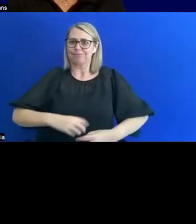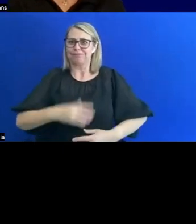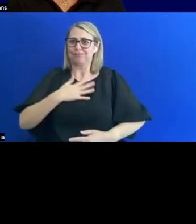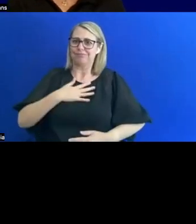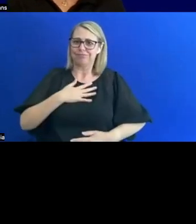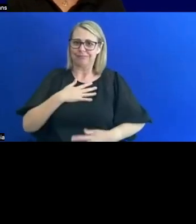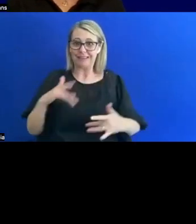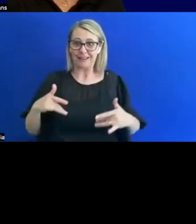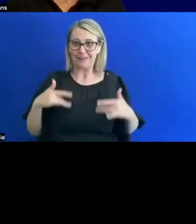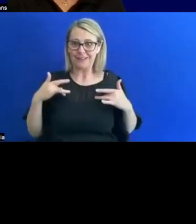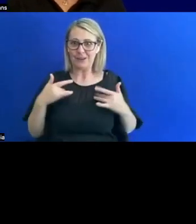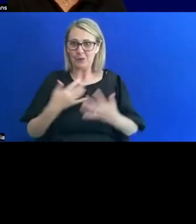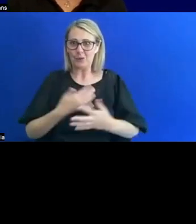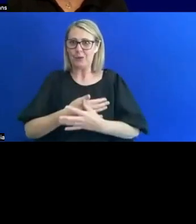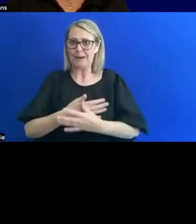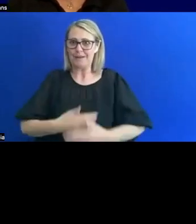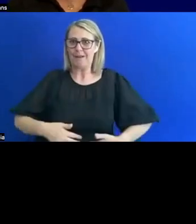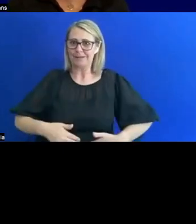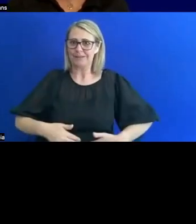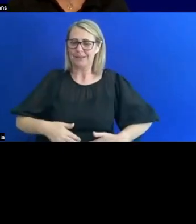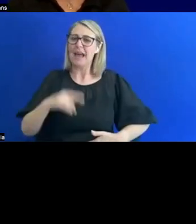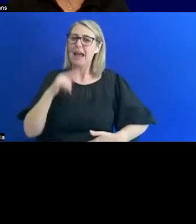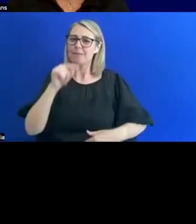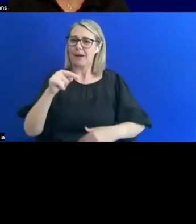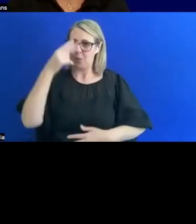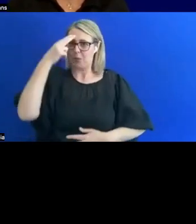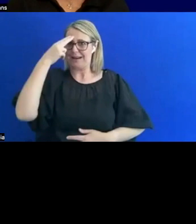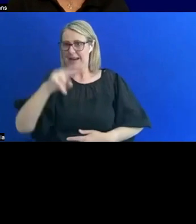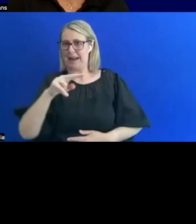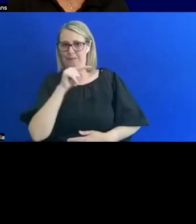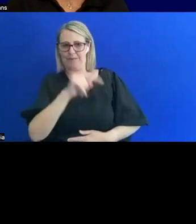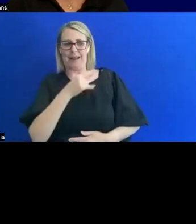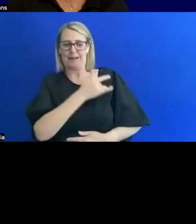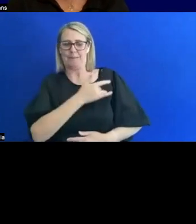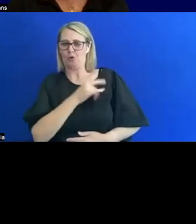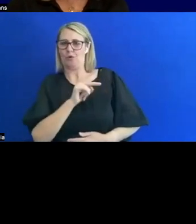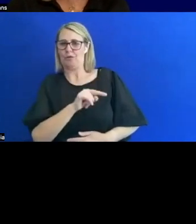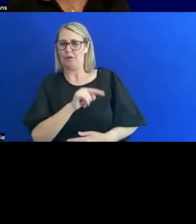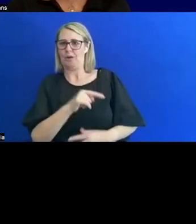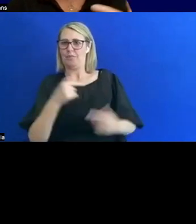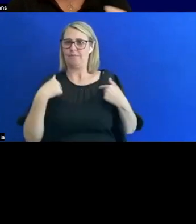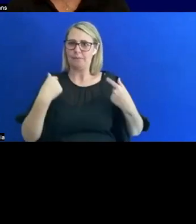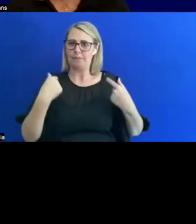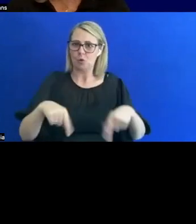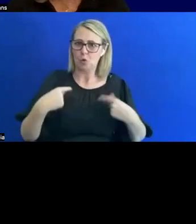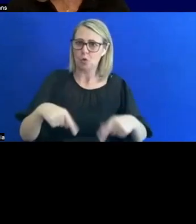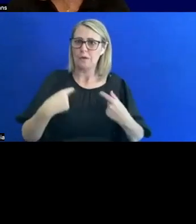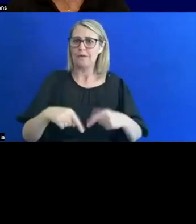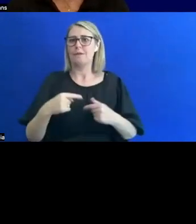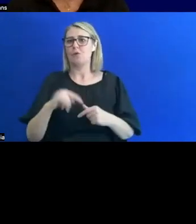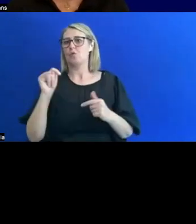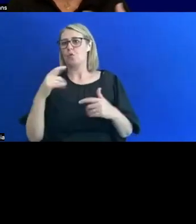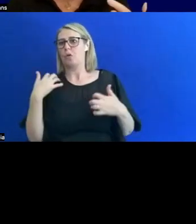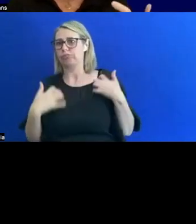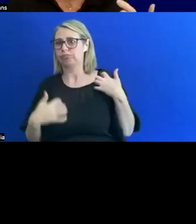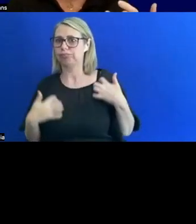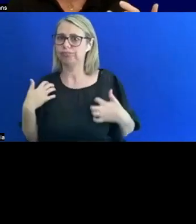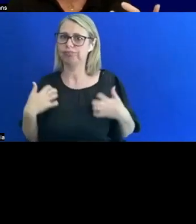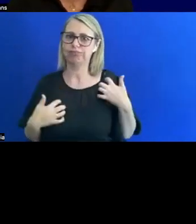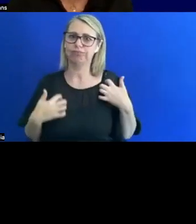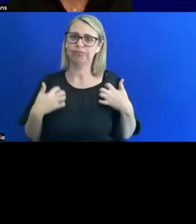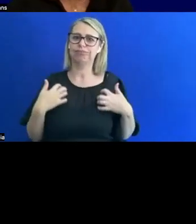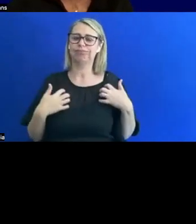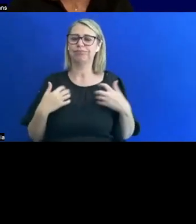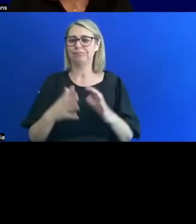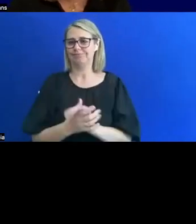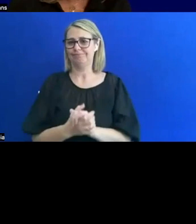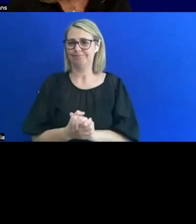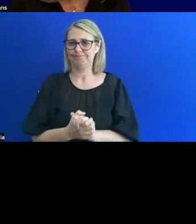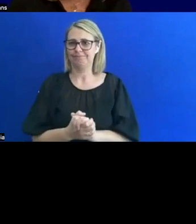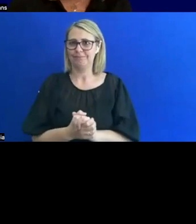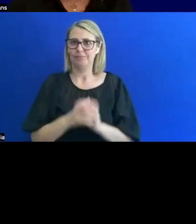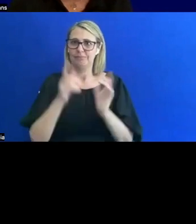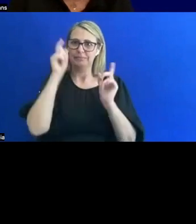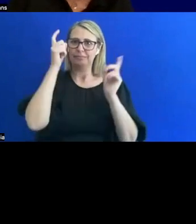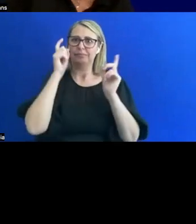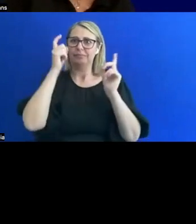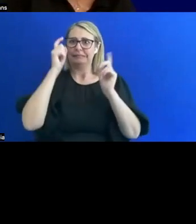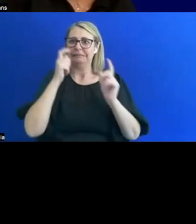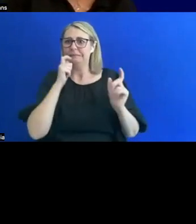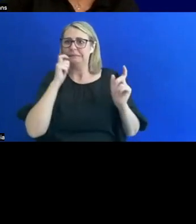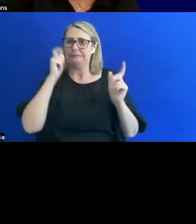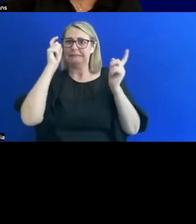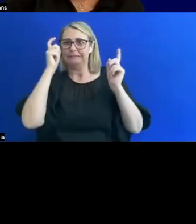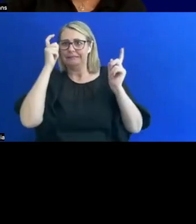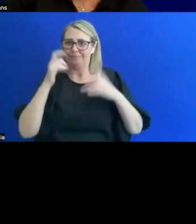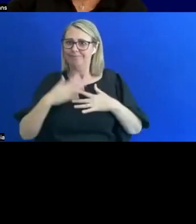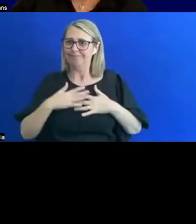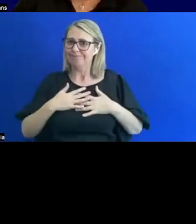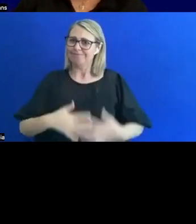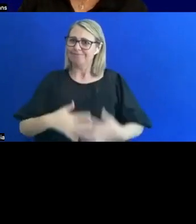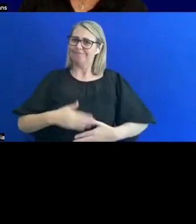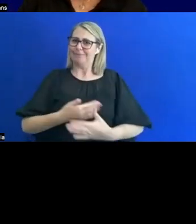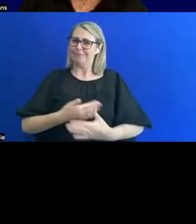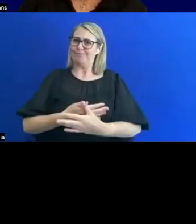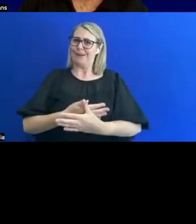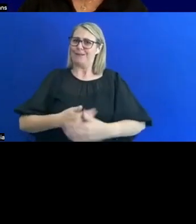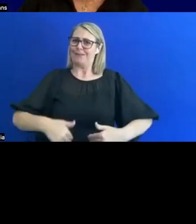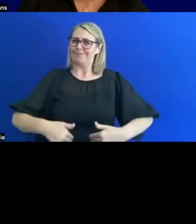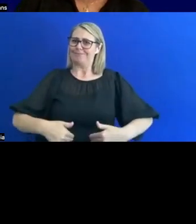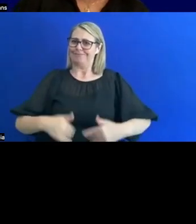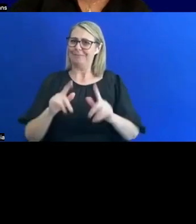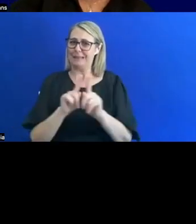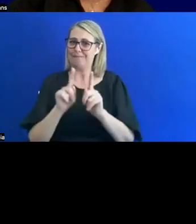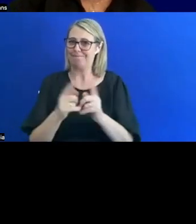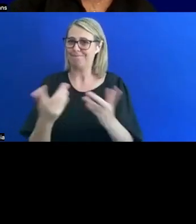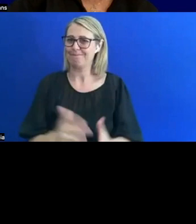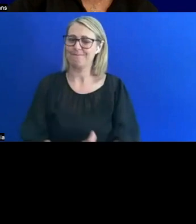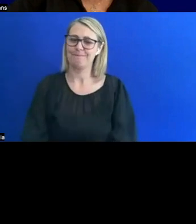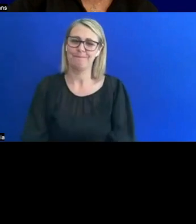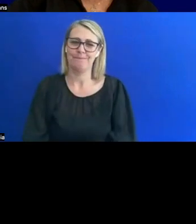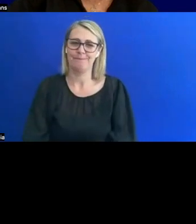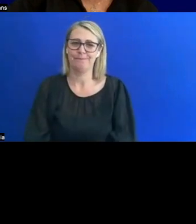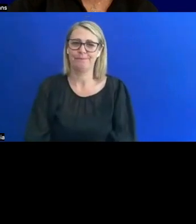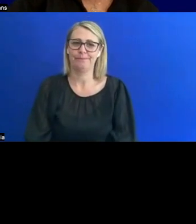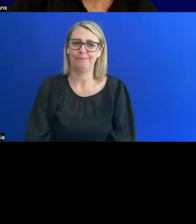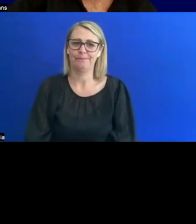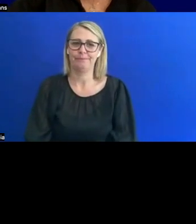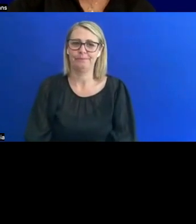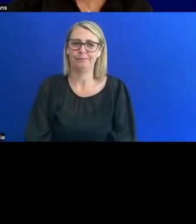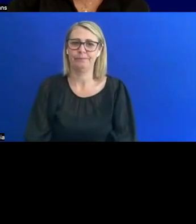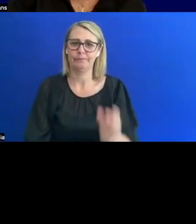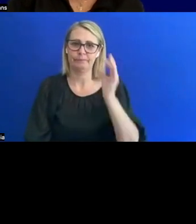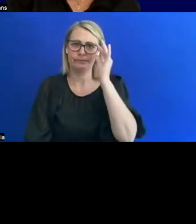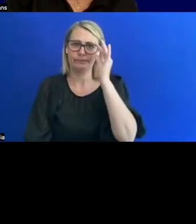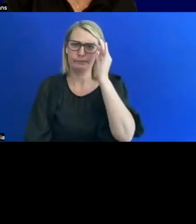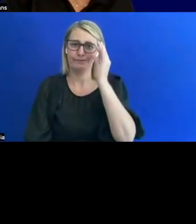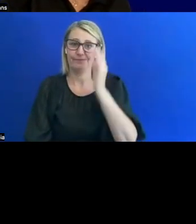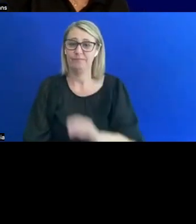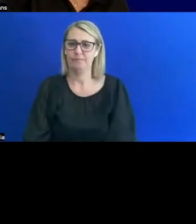butterflies. We then name that emotional state, I am nervous or I am excited, I'm anxious.